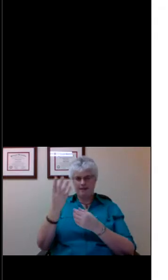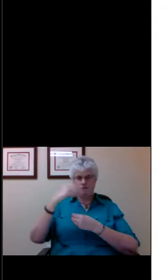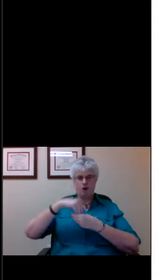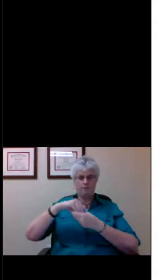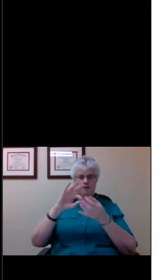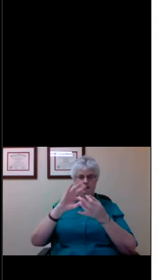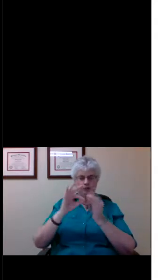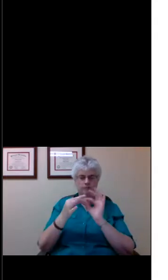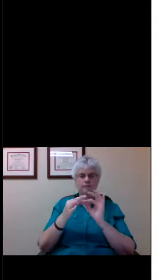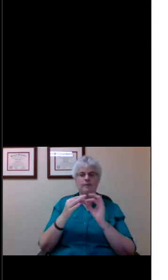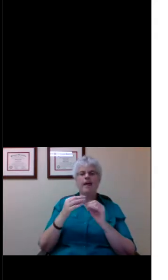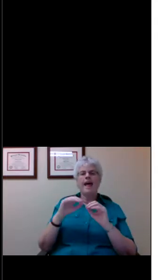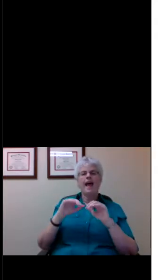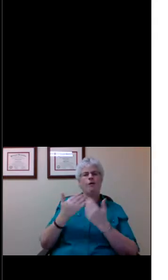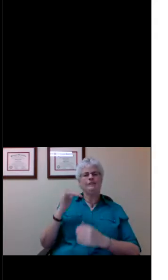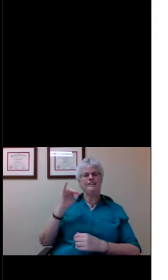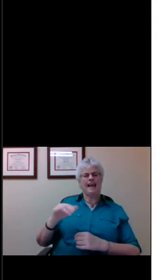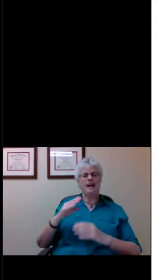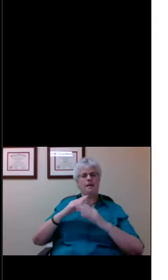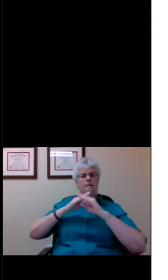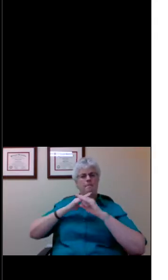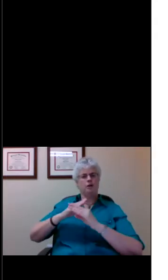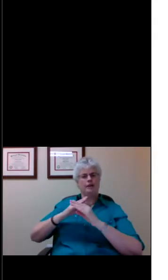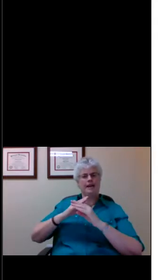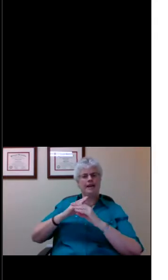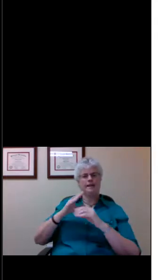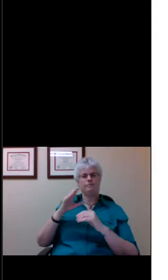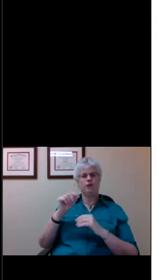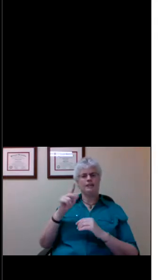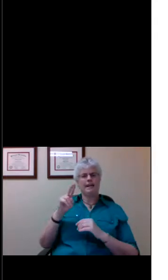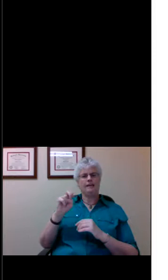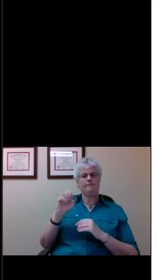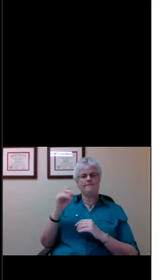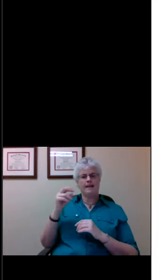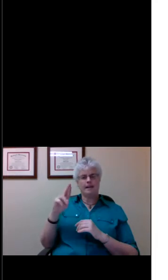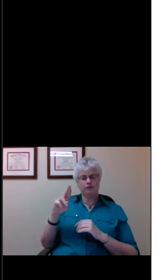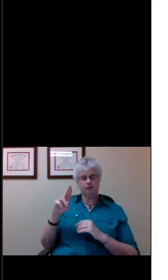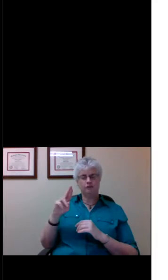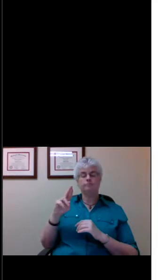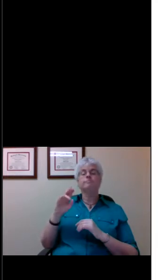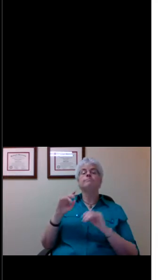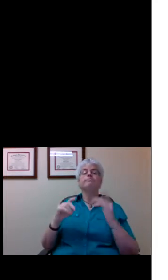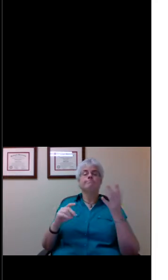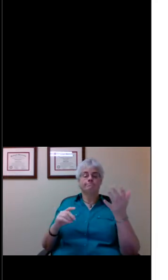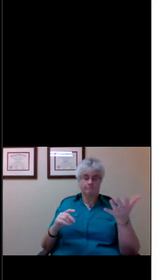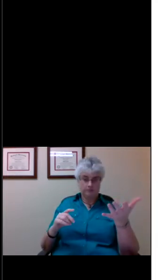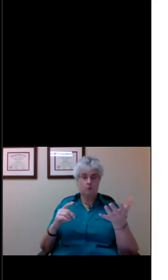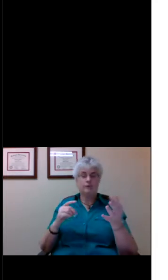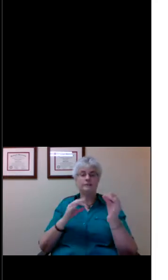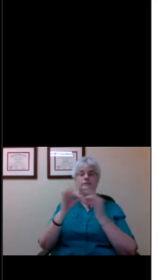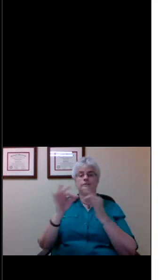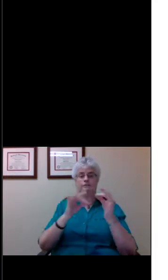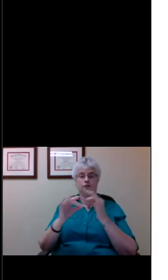real quickly trauma-informed interpreting and how that can be a